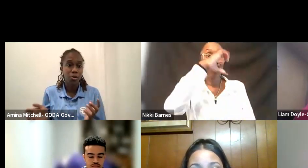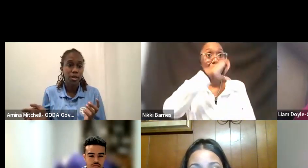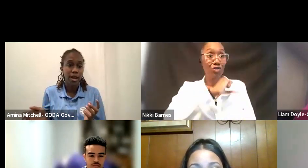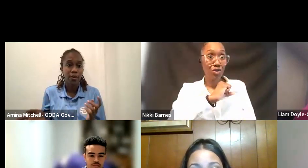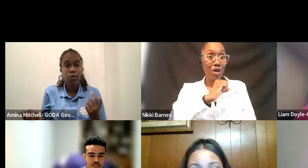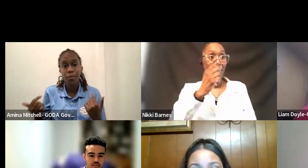Hmm.